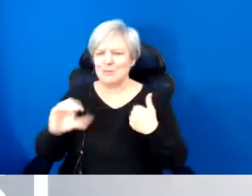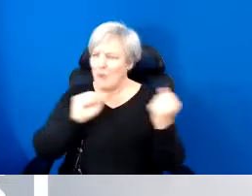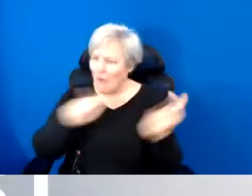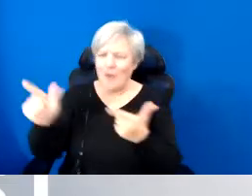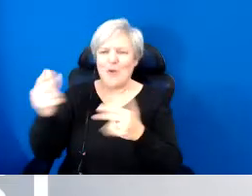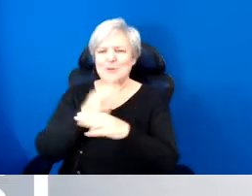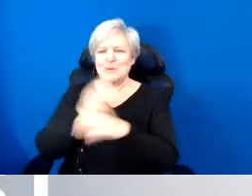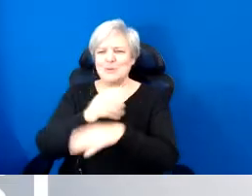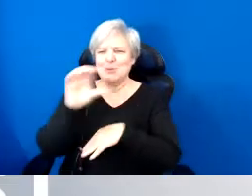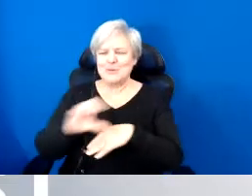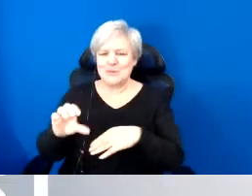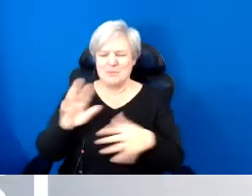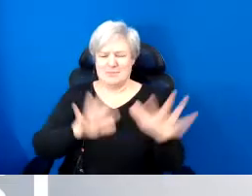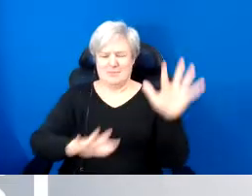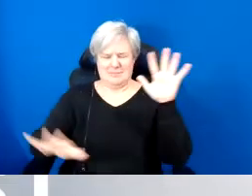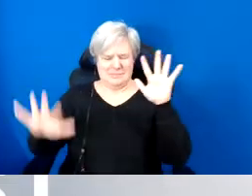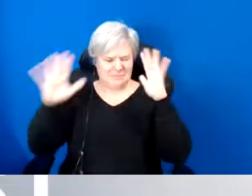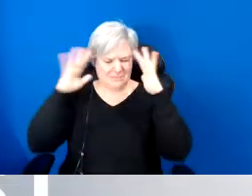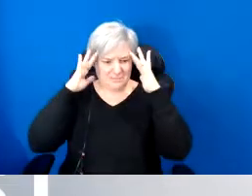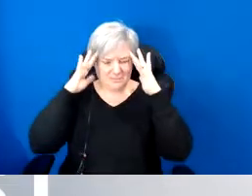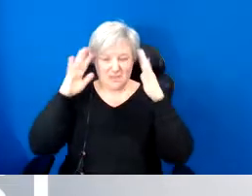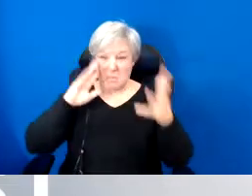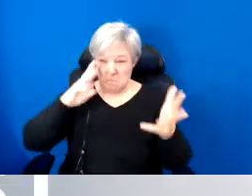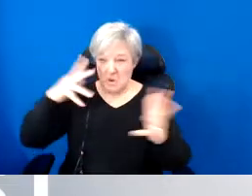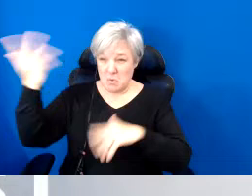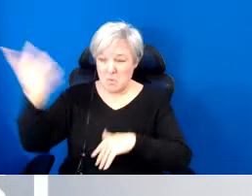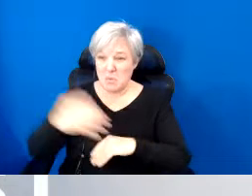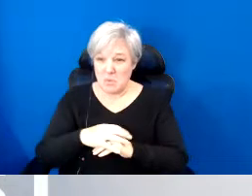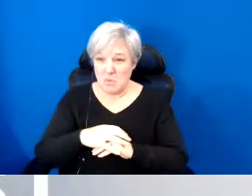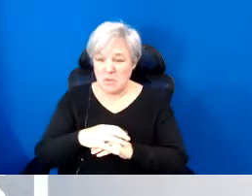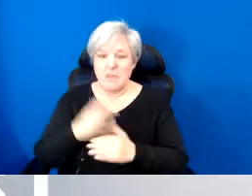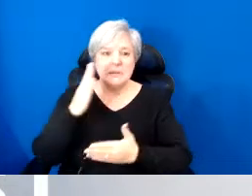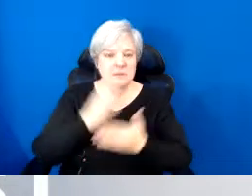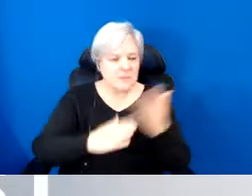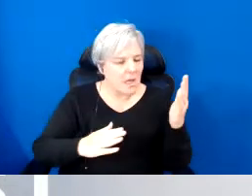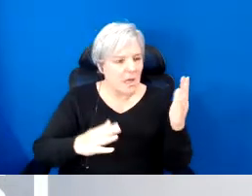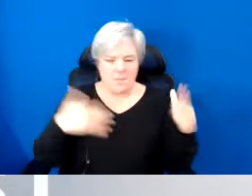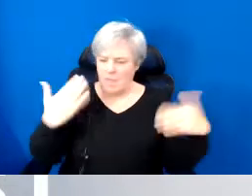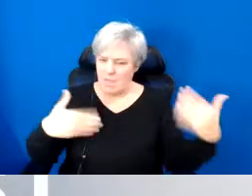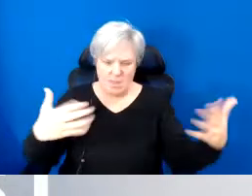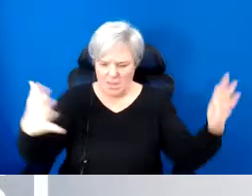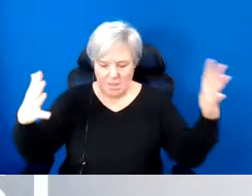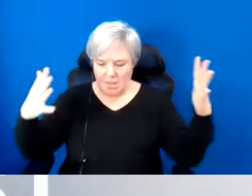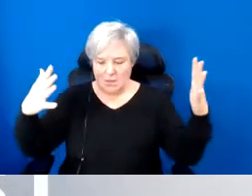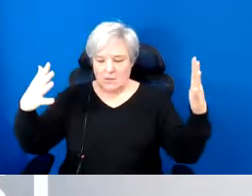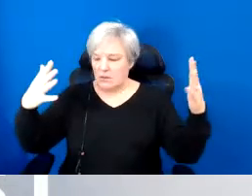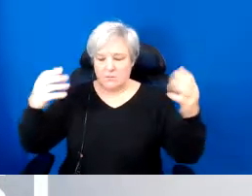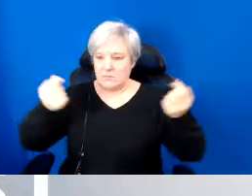It was disorienting, some things moving faster than we could comprehend and some things not moving at all.